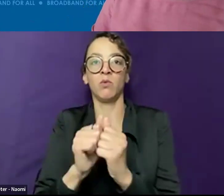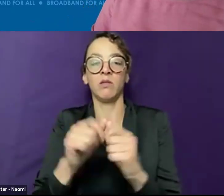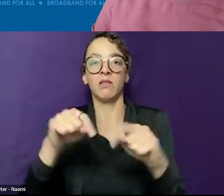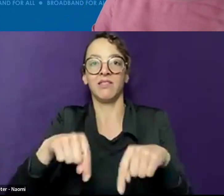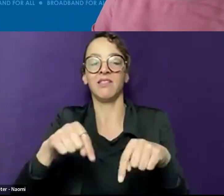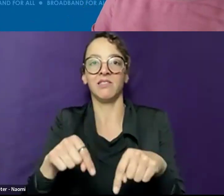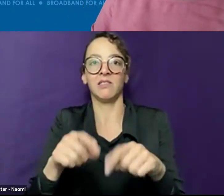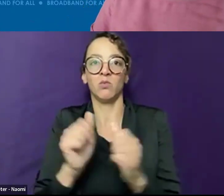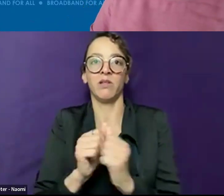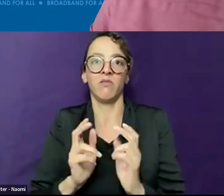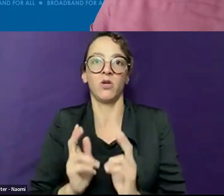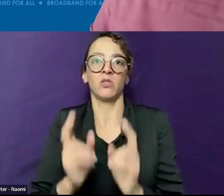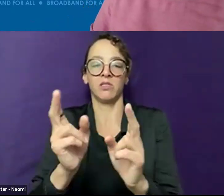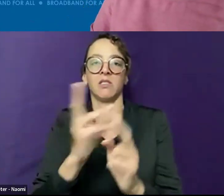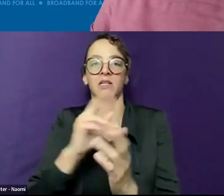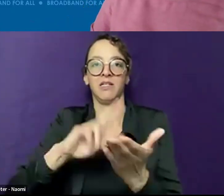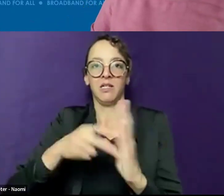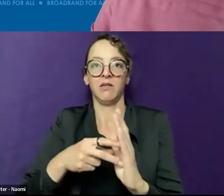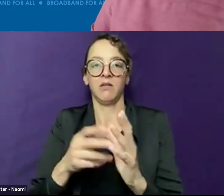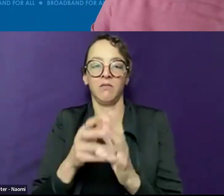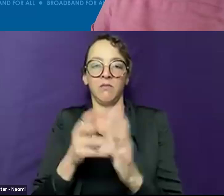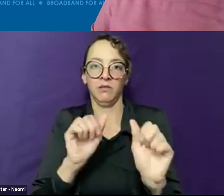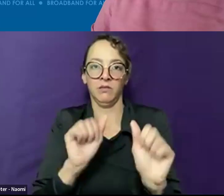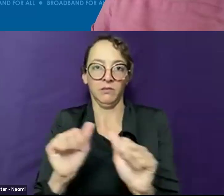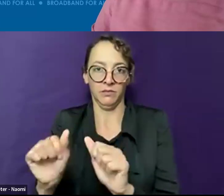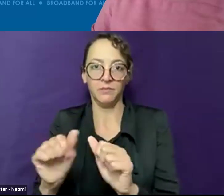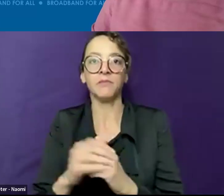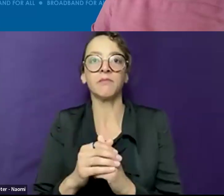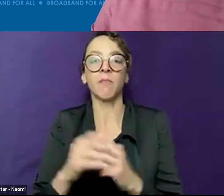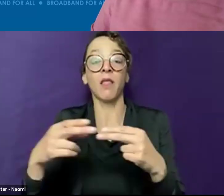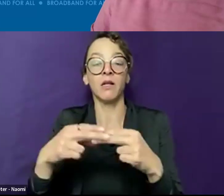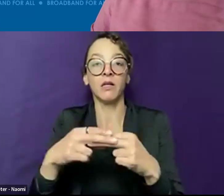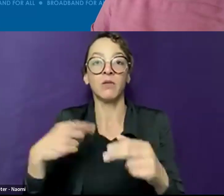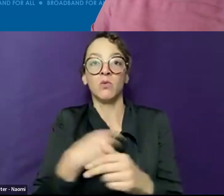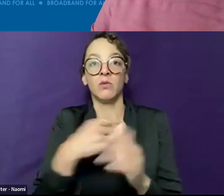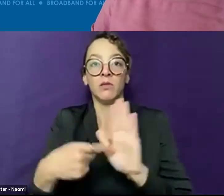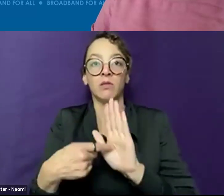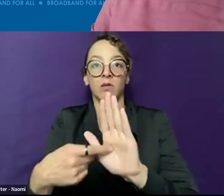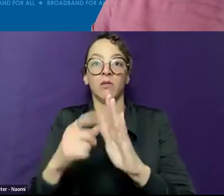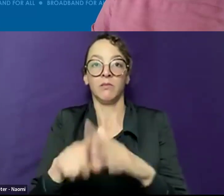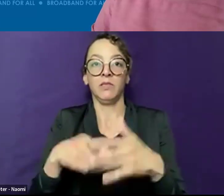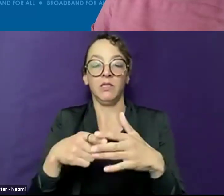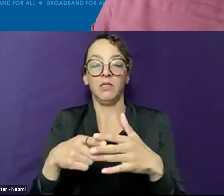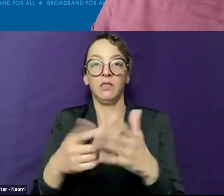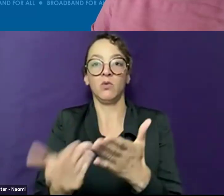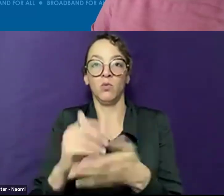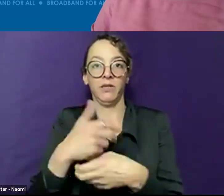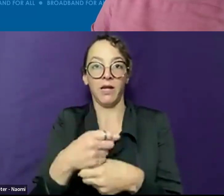and intentionality as we can. The slide that we showed at the beginning of the recap shows the